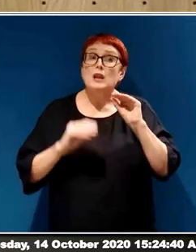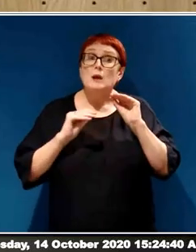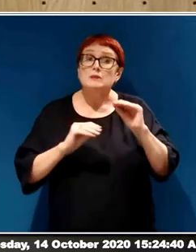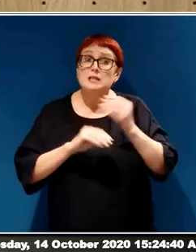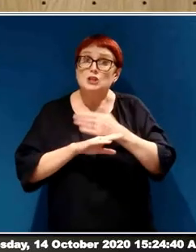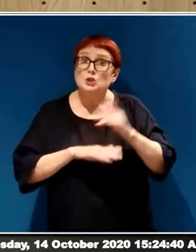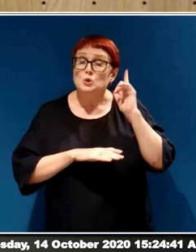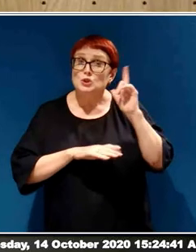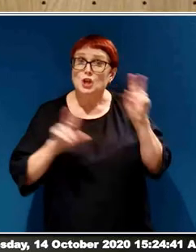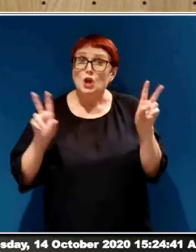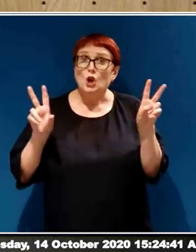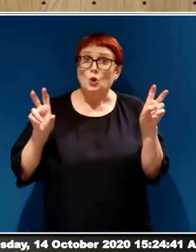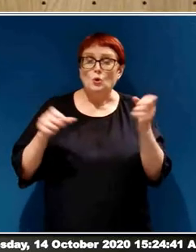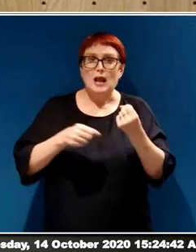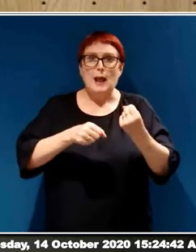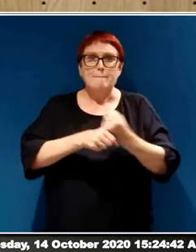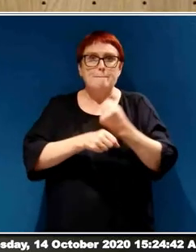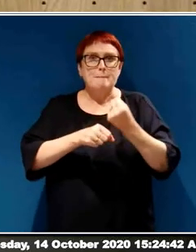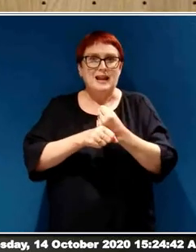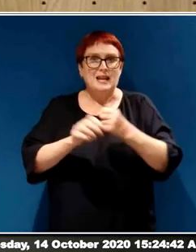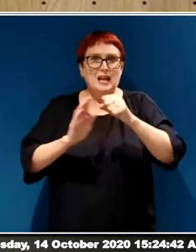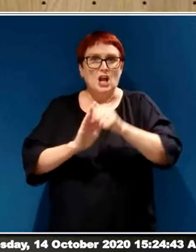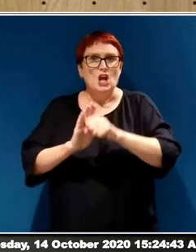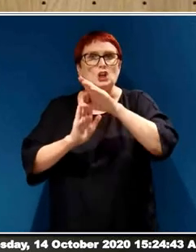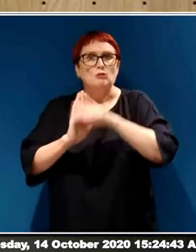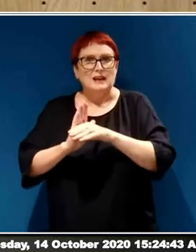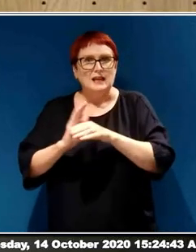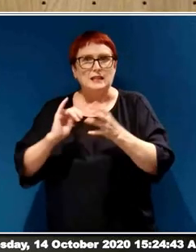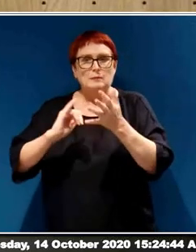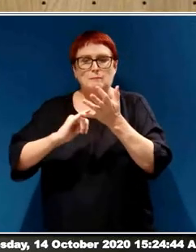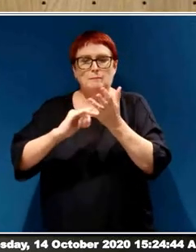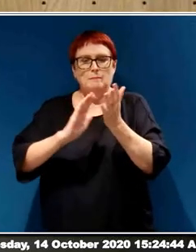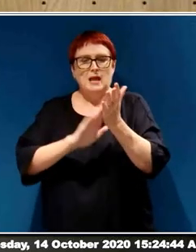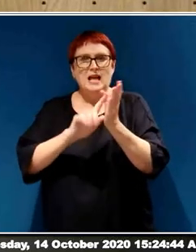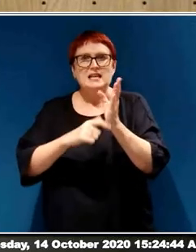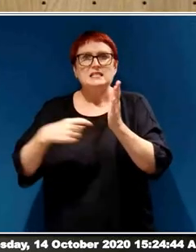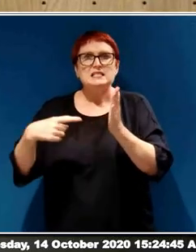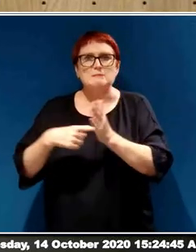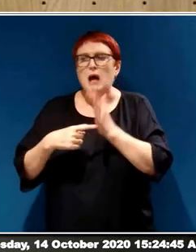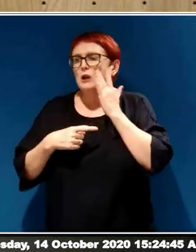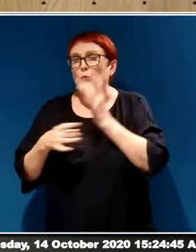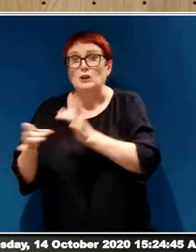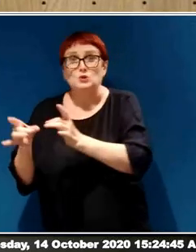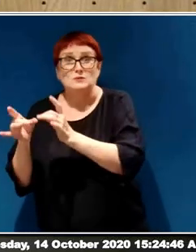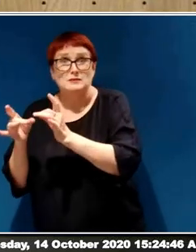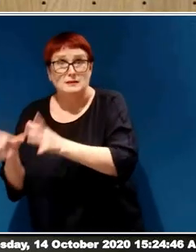smart from the start", so thinking about when we're designing a unit of work,